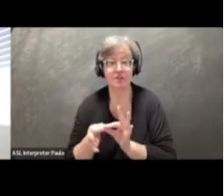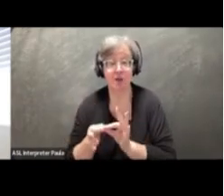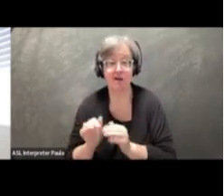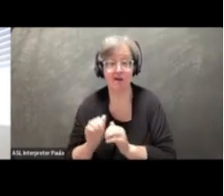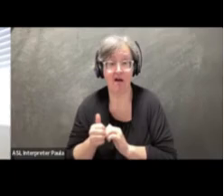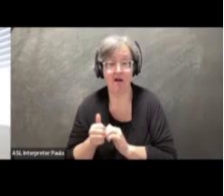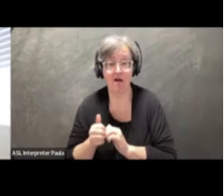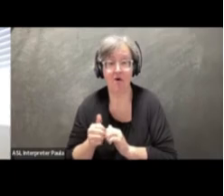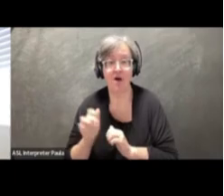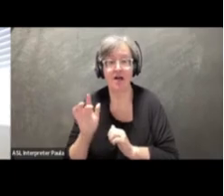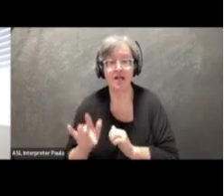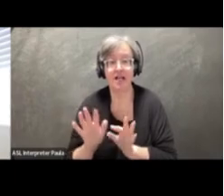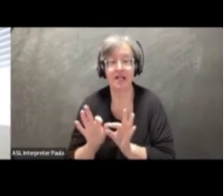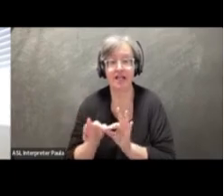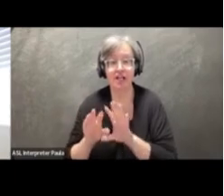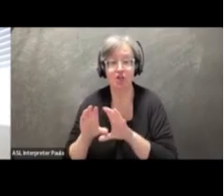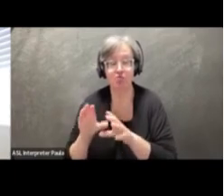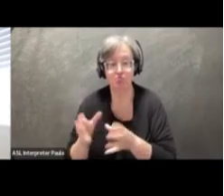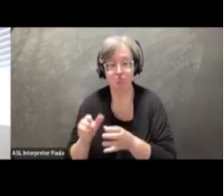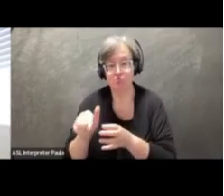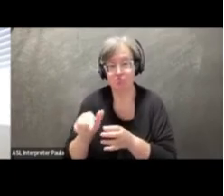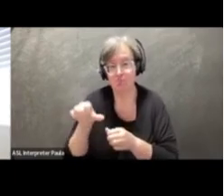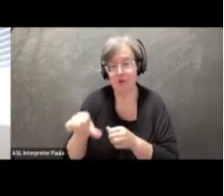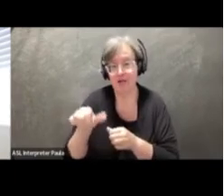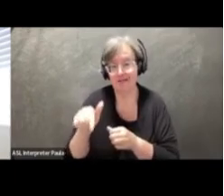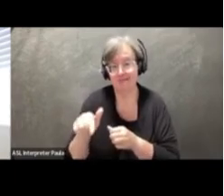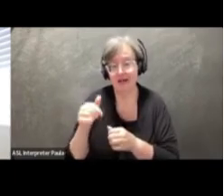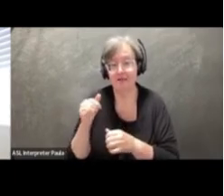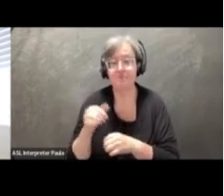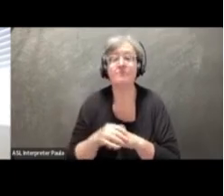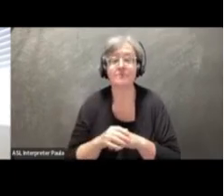by clicking the interpretation button at the bottom of your Zoom screen, which should be a